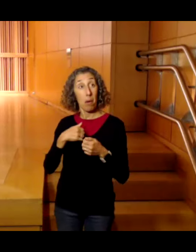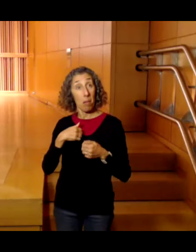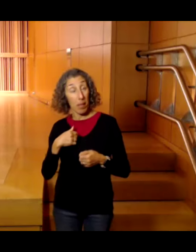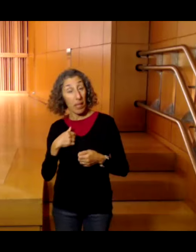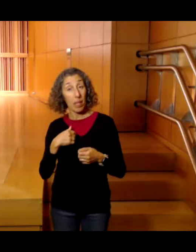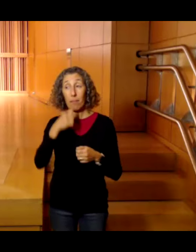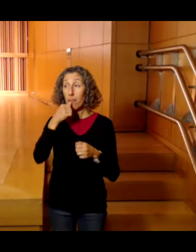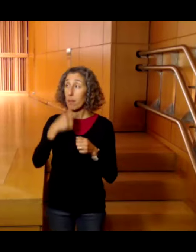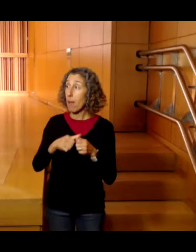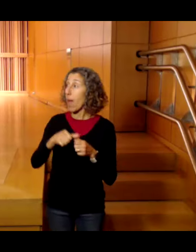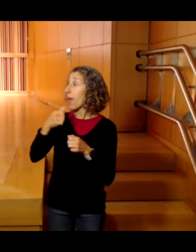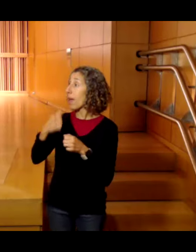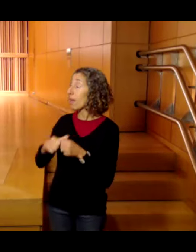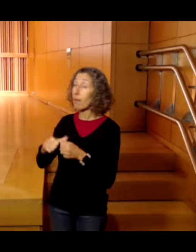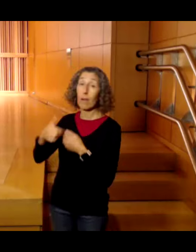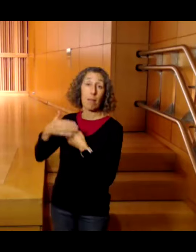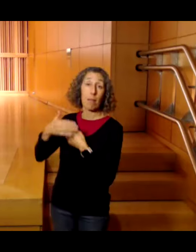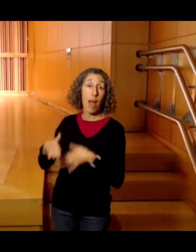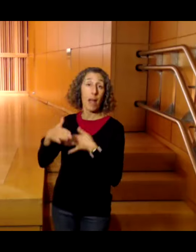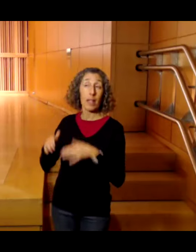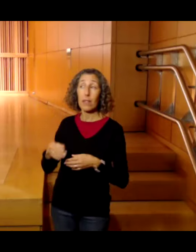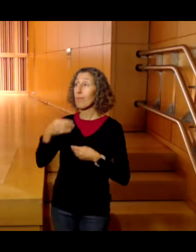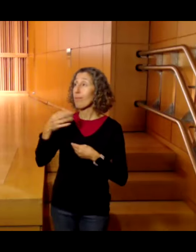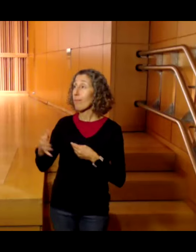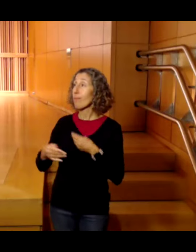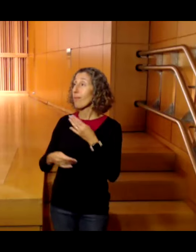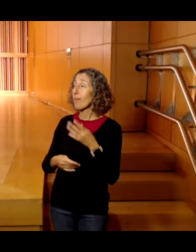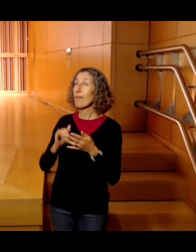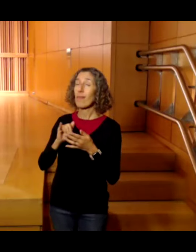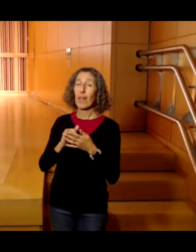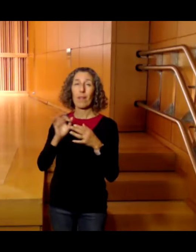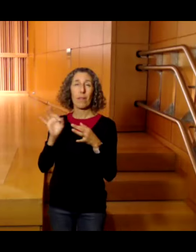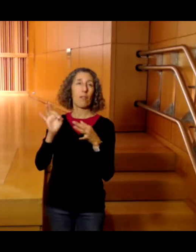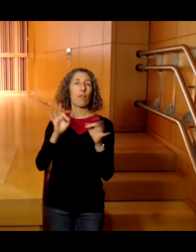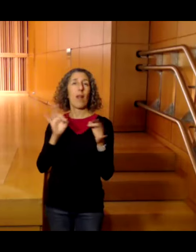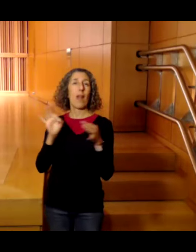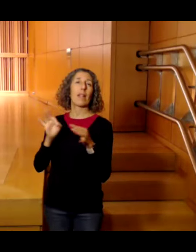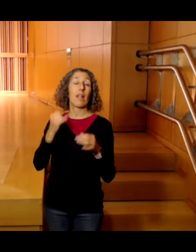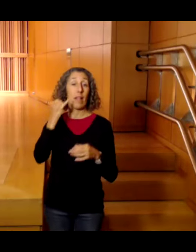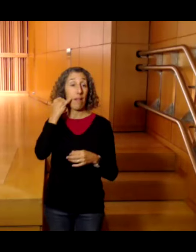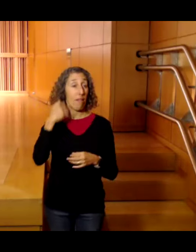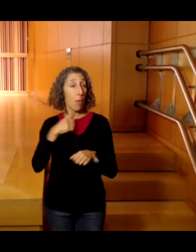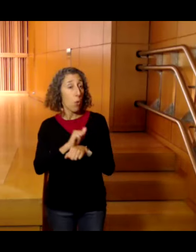toiling under the weight of Billy's distracted flesh. would lead him down the same path of resentment, frustration.